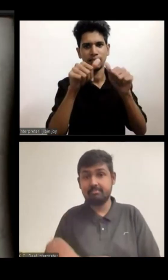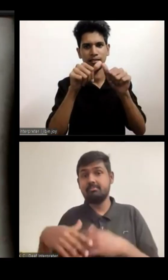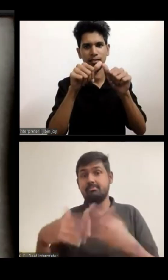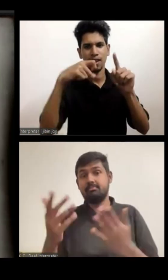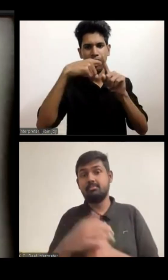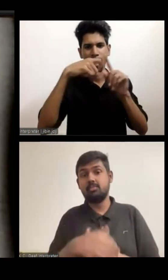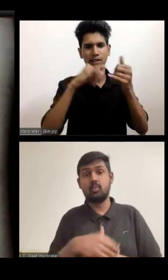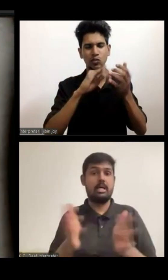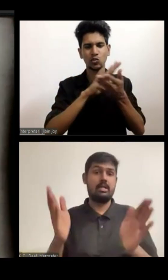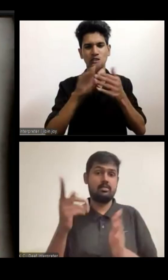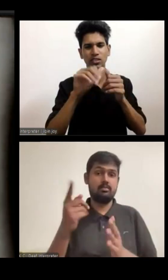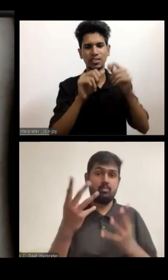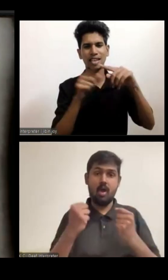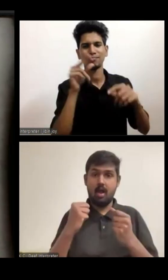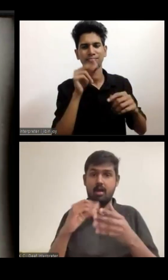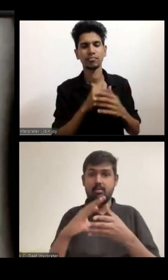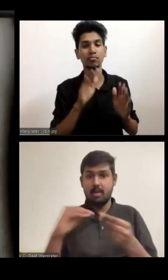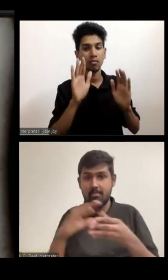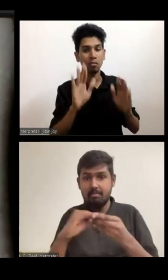And the requirement may change with the time.